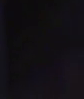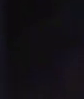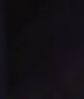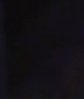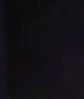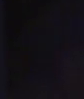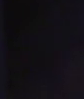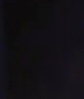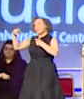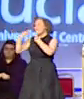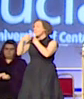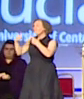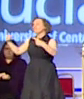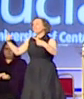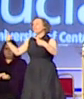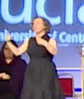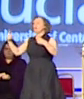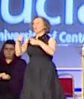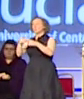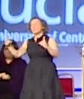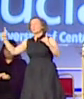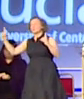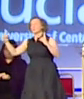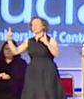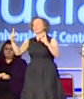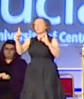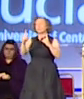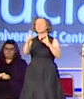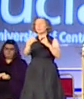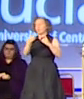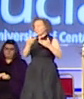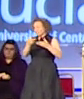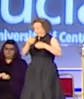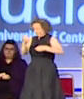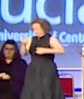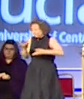graduand but you leave the stage as a graduate of the University. Now it's